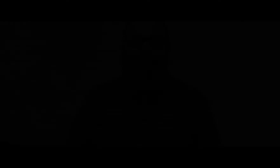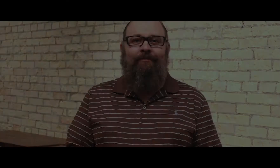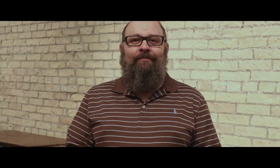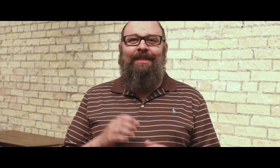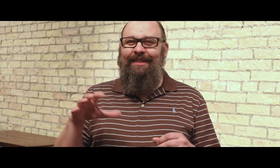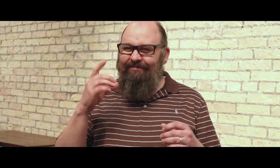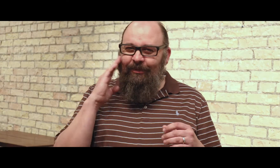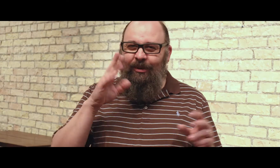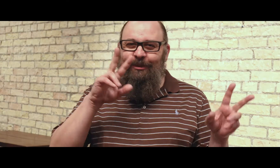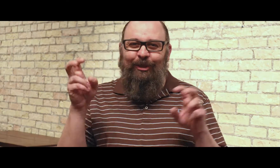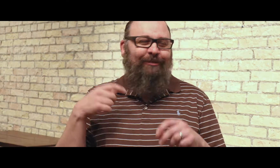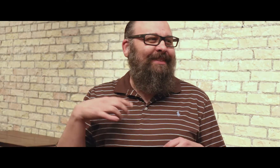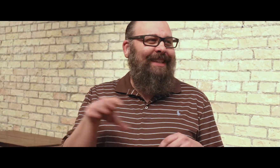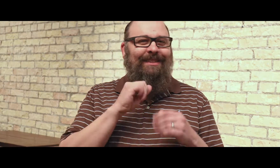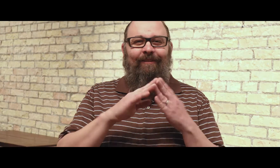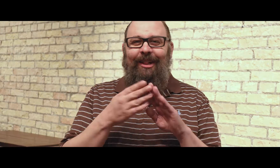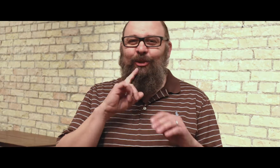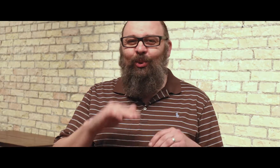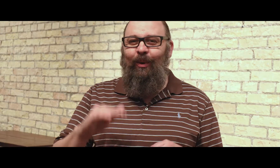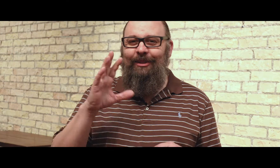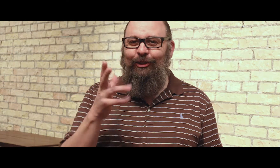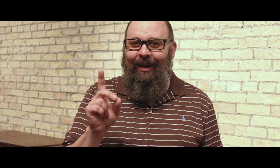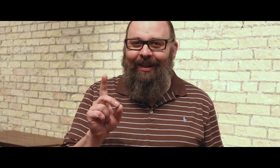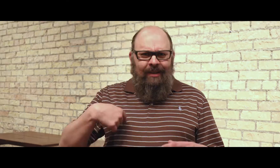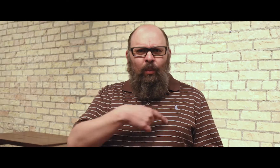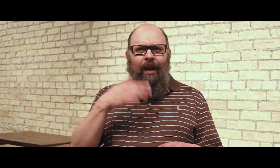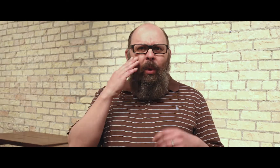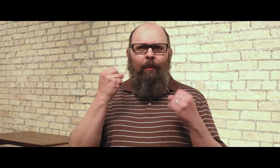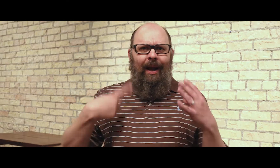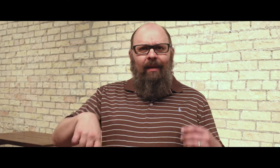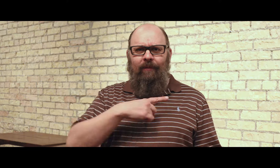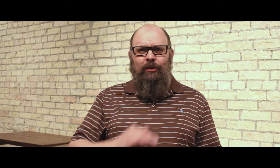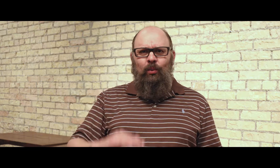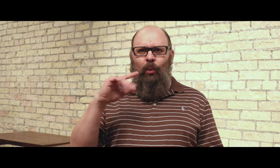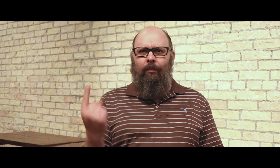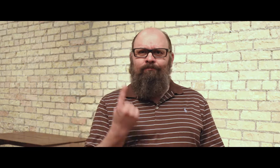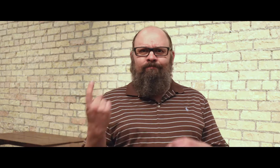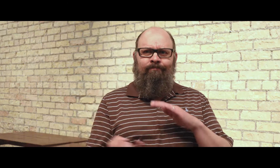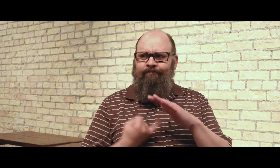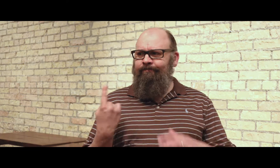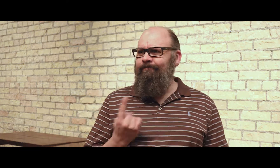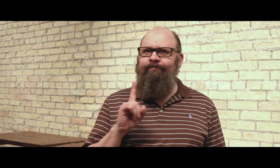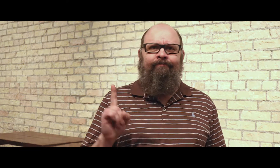Remember the quote, "It takes a village to raise a child"? We know that many of us grow up feeling alone and isolated.